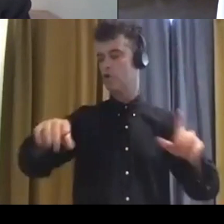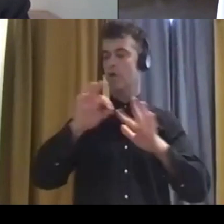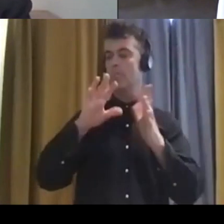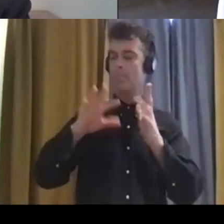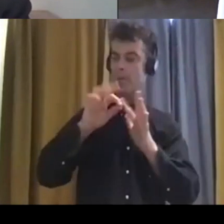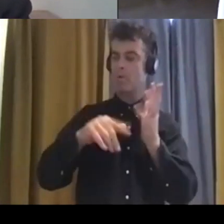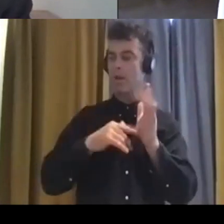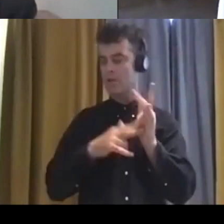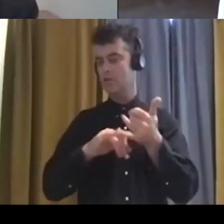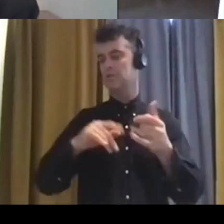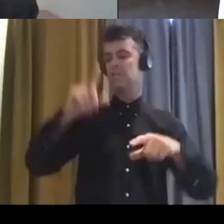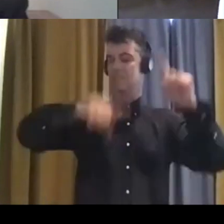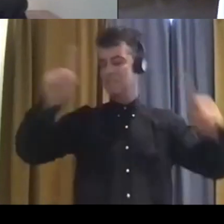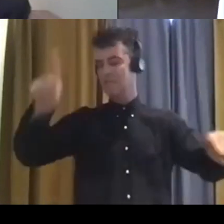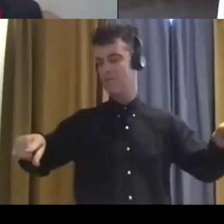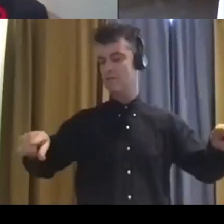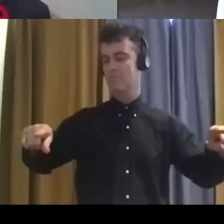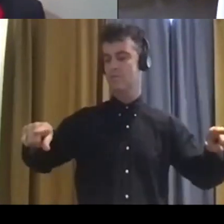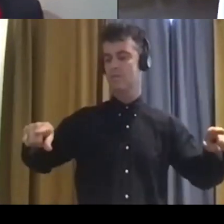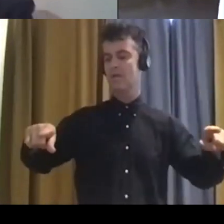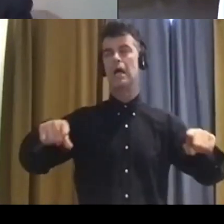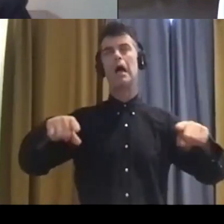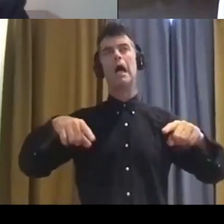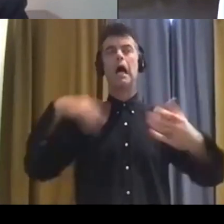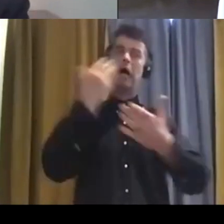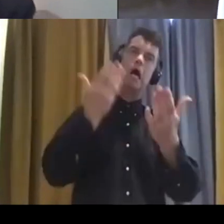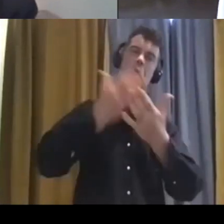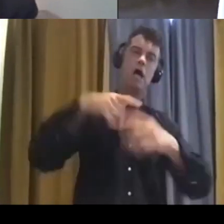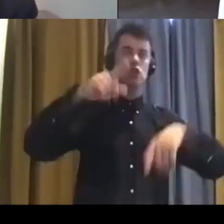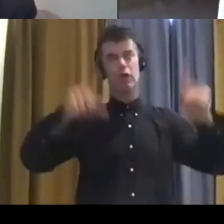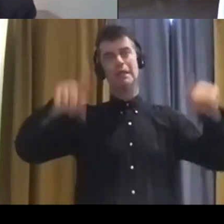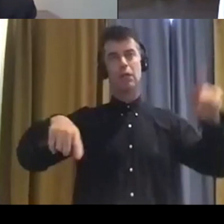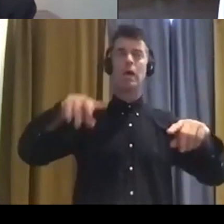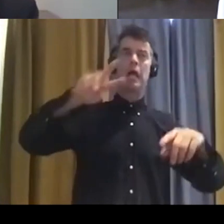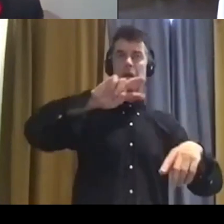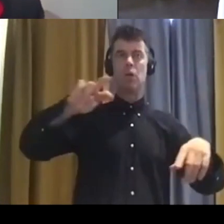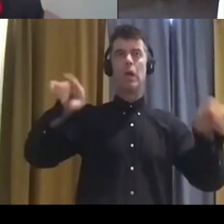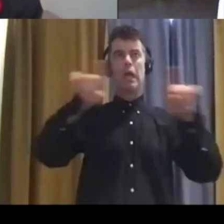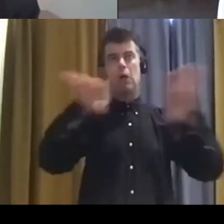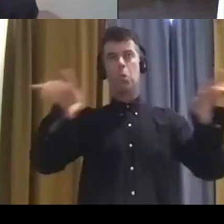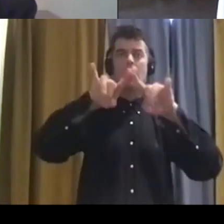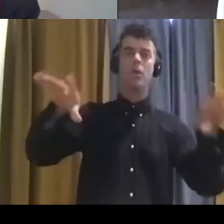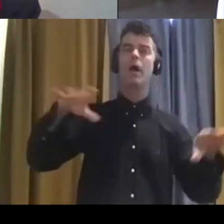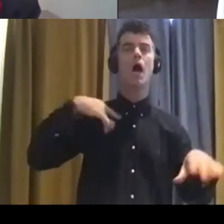best this and best that, equals this equals that, I don't know what that means in the